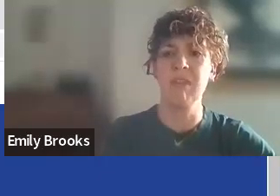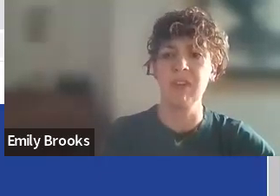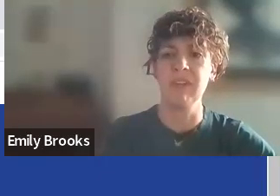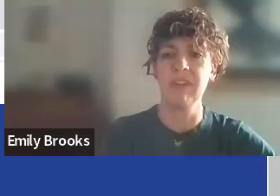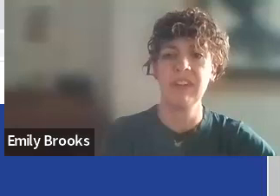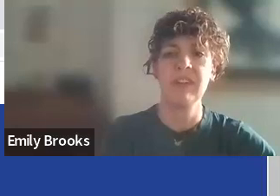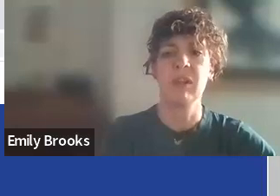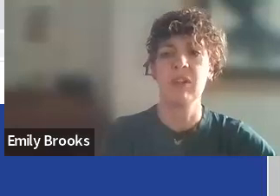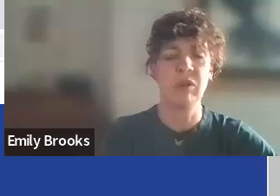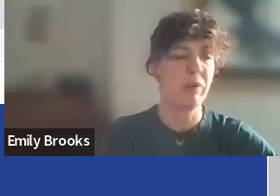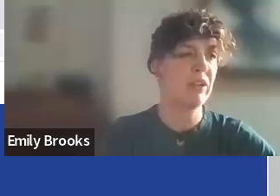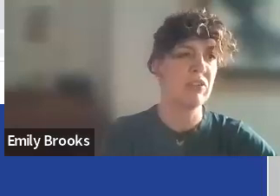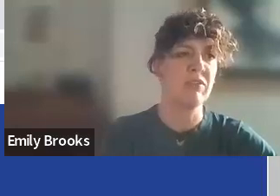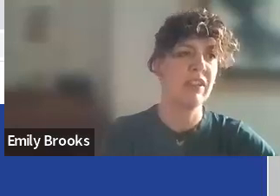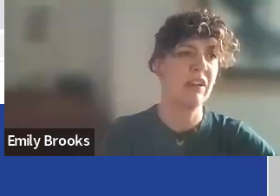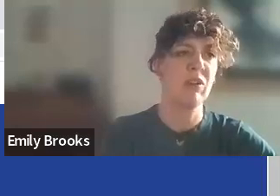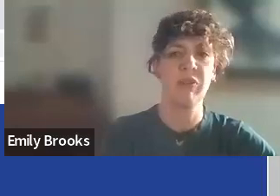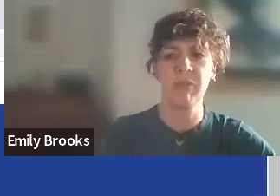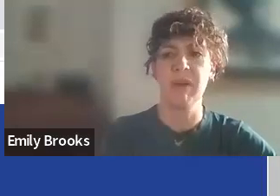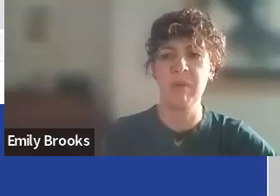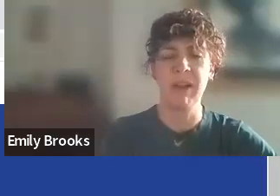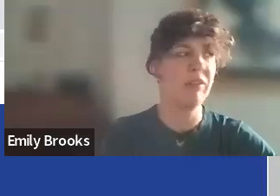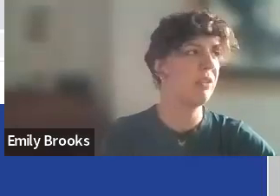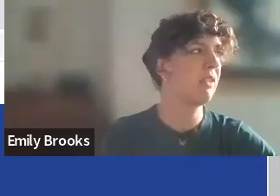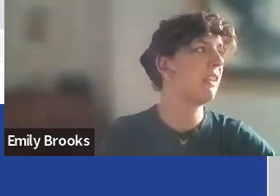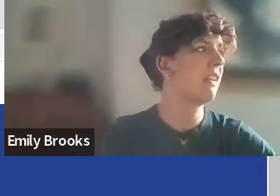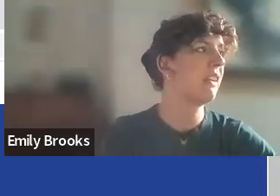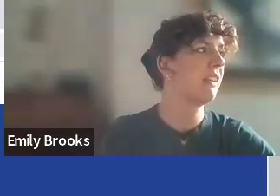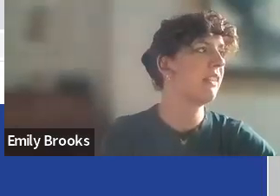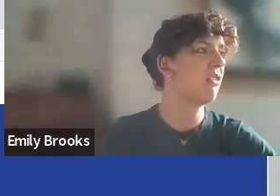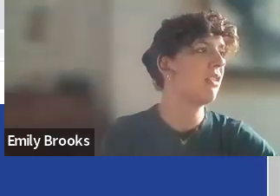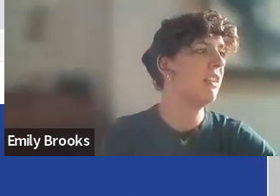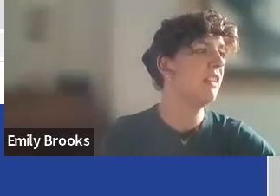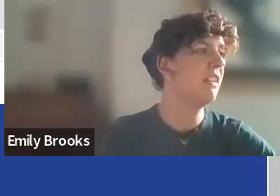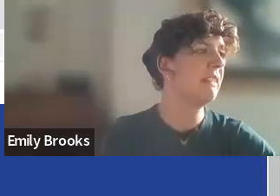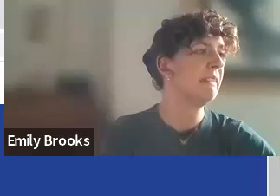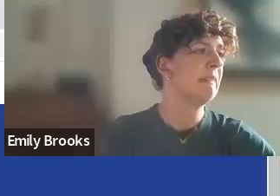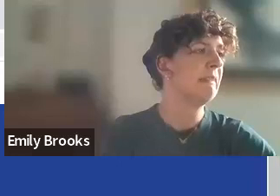be relevant when you're talking about conductive hearing loss, whereabouts, etc.